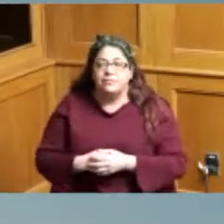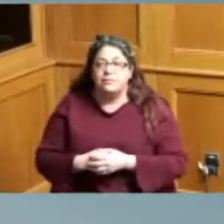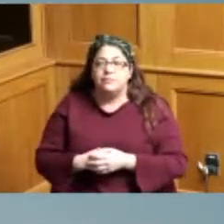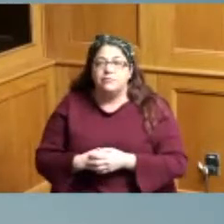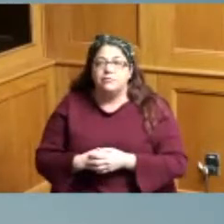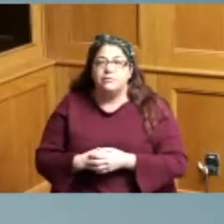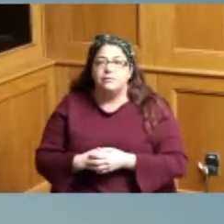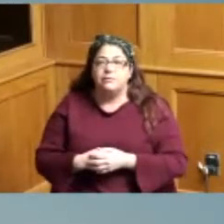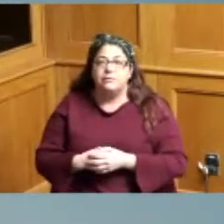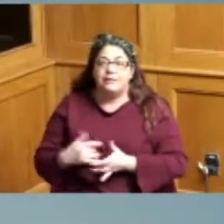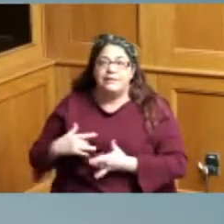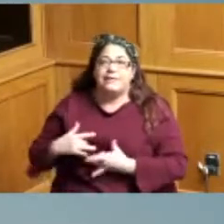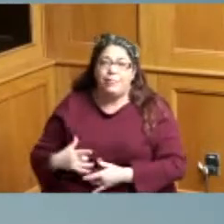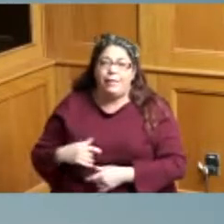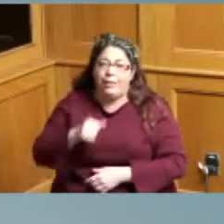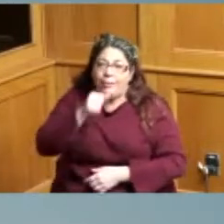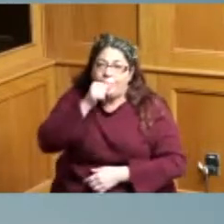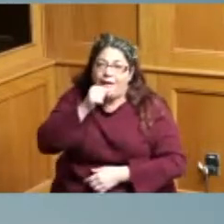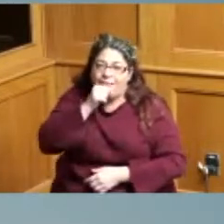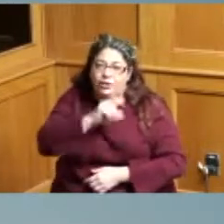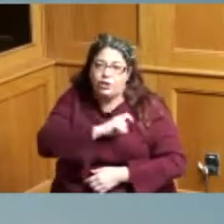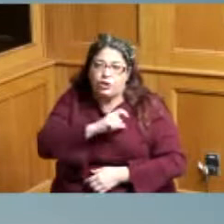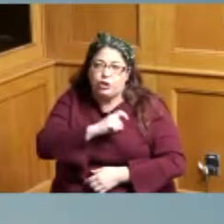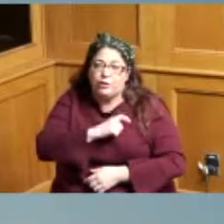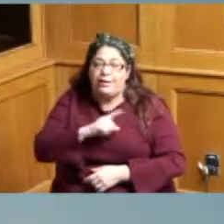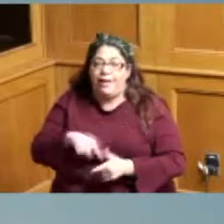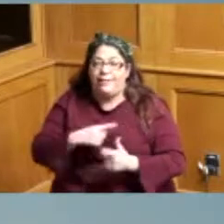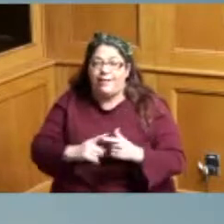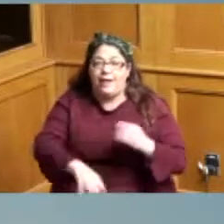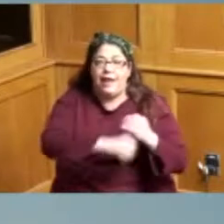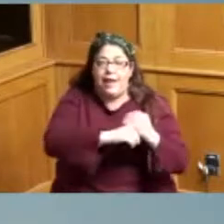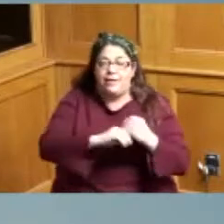contract with private security and we have the sheriff and cpd anytime we open up the